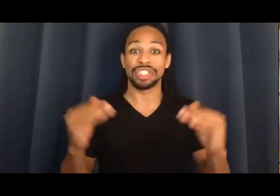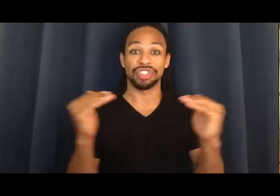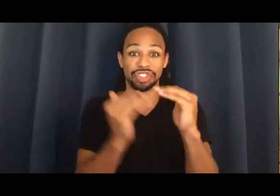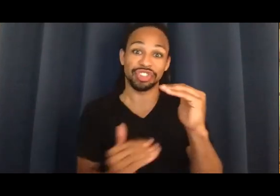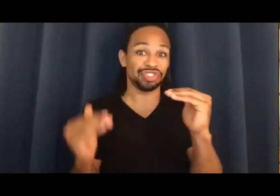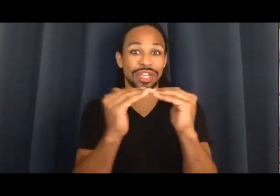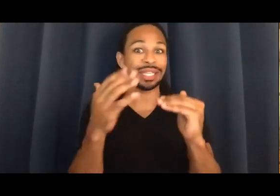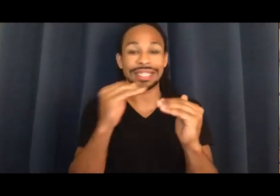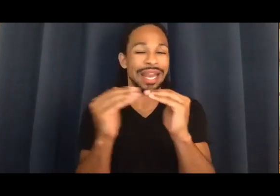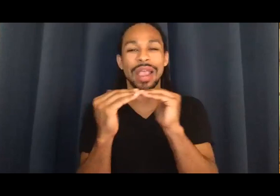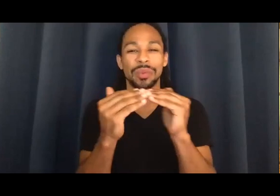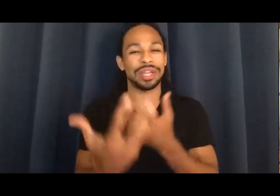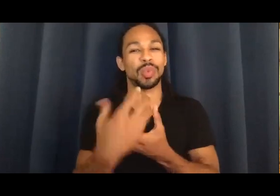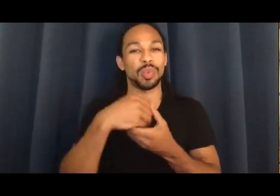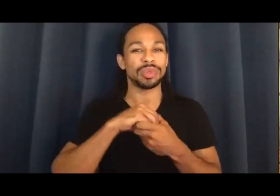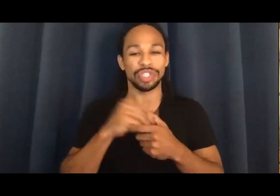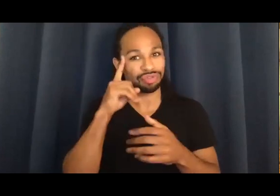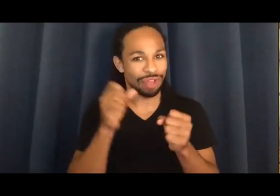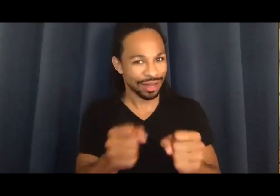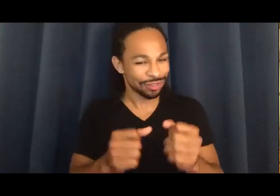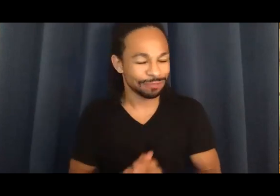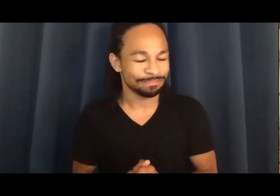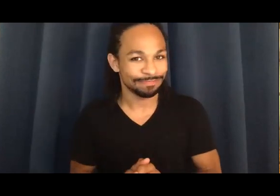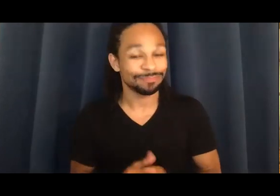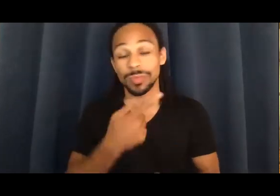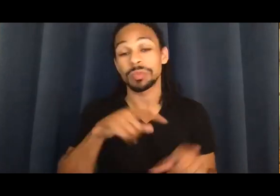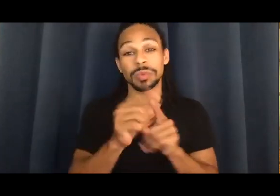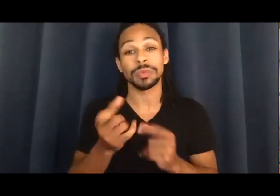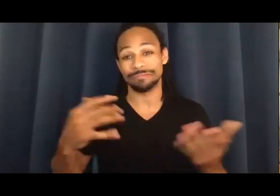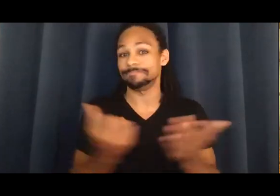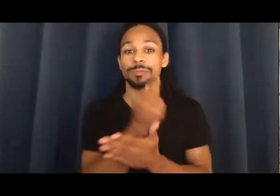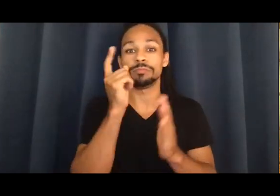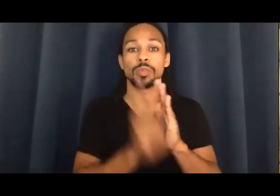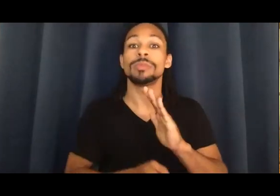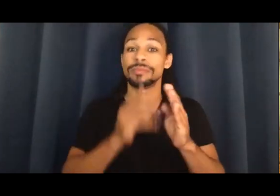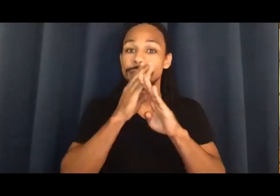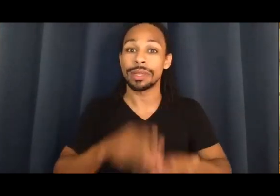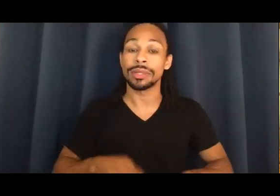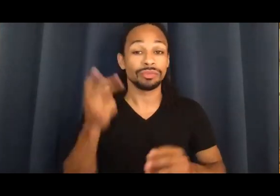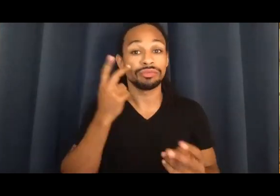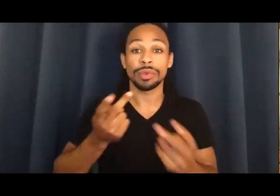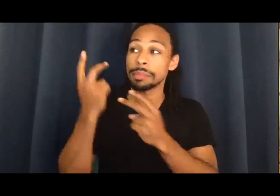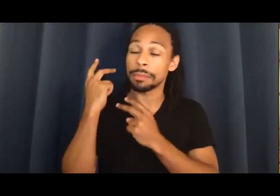inclusion strategy. We would also like to take a moment of silence in the victims of COVID-19